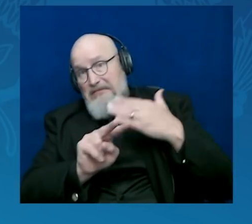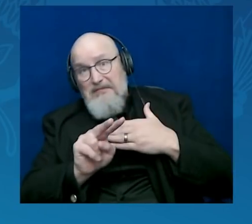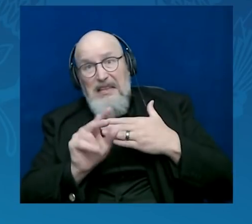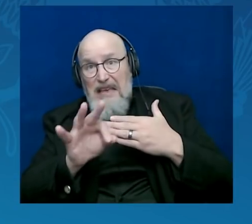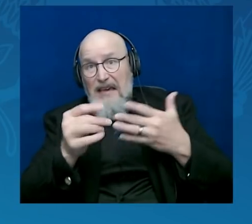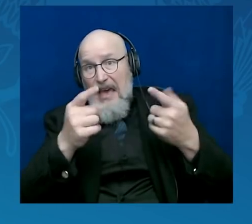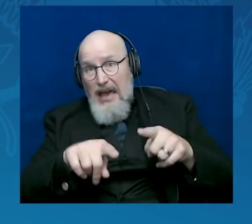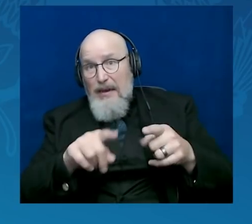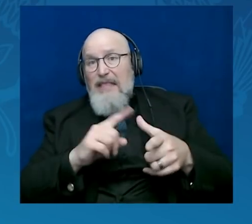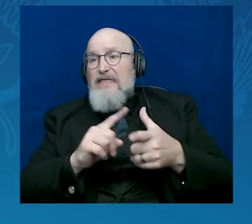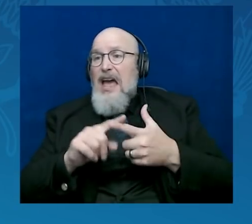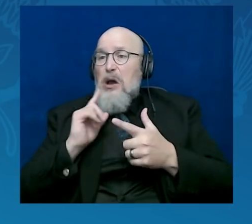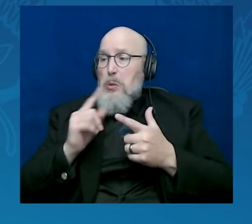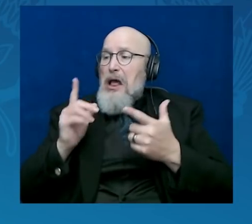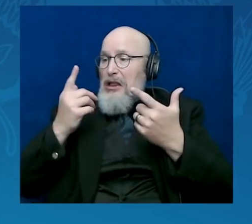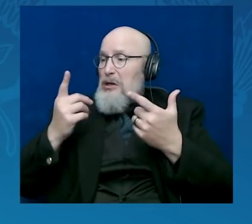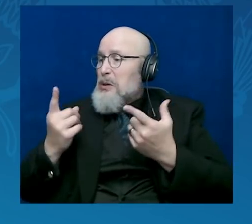I think this moment speaks to, yes,